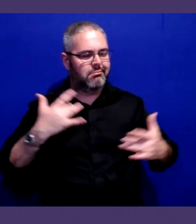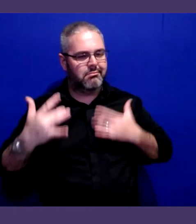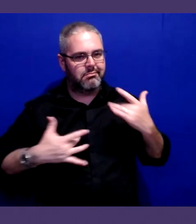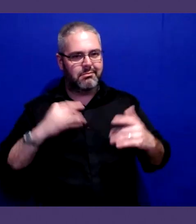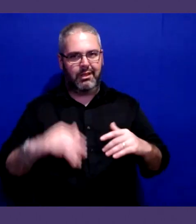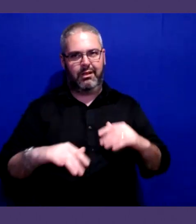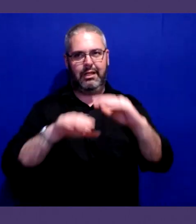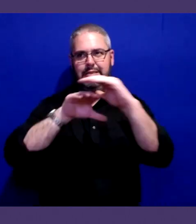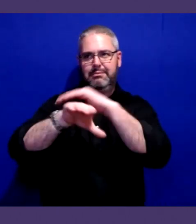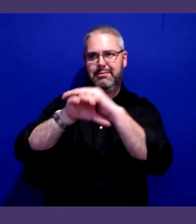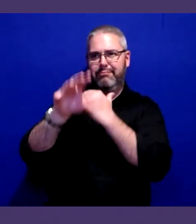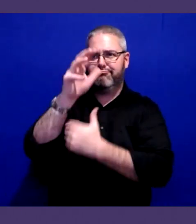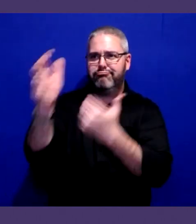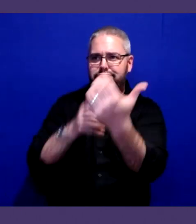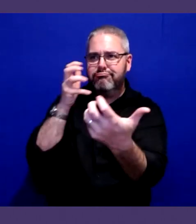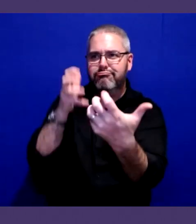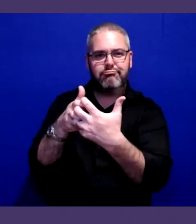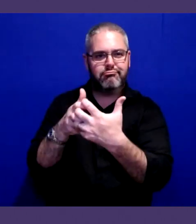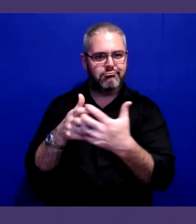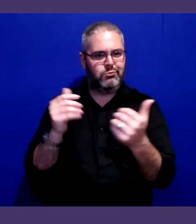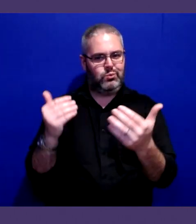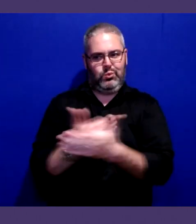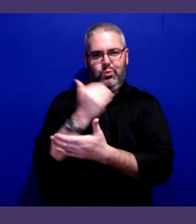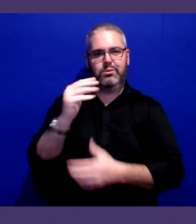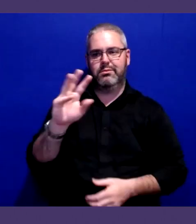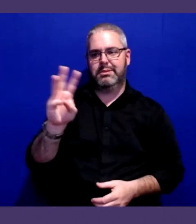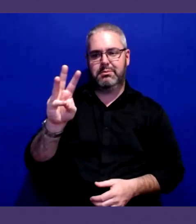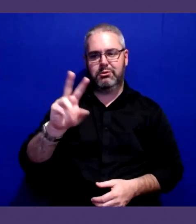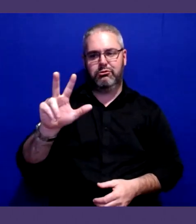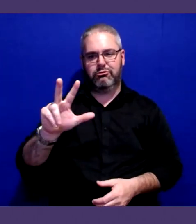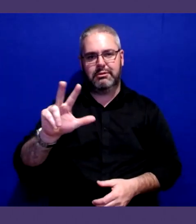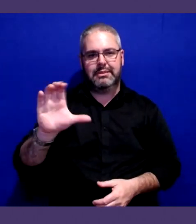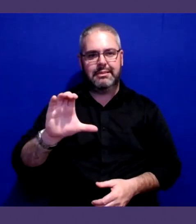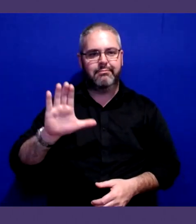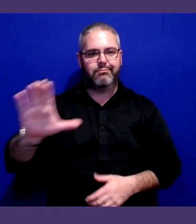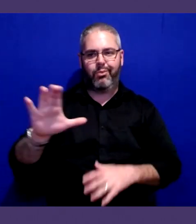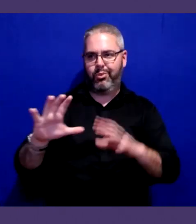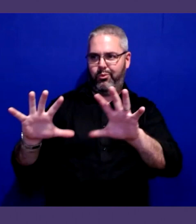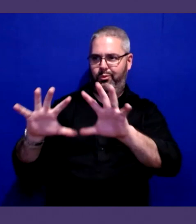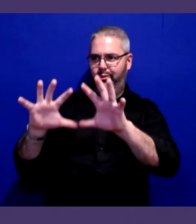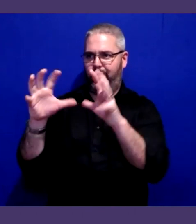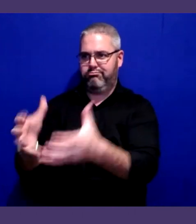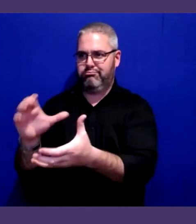the new W3C as the organization continues to evolve.